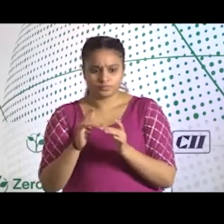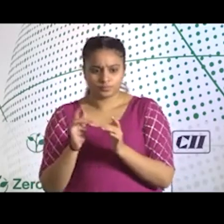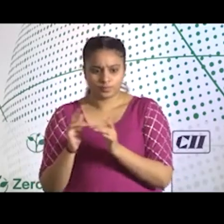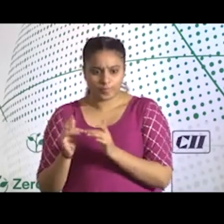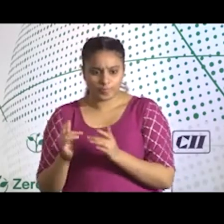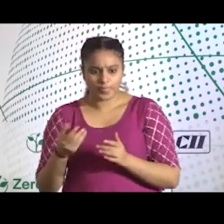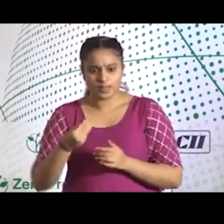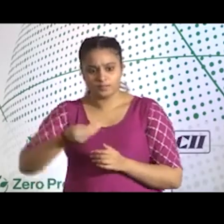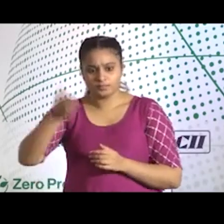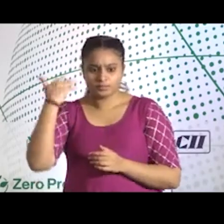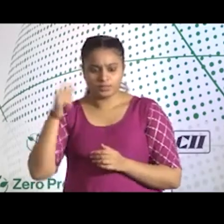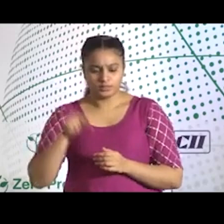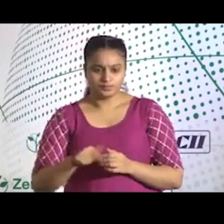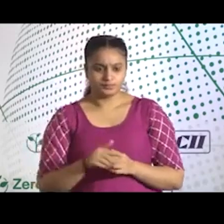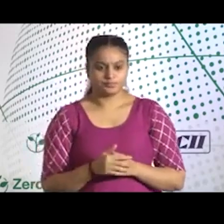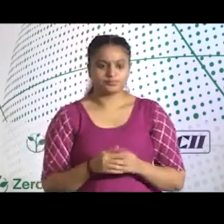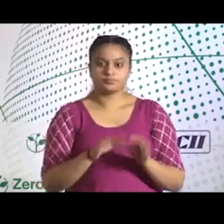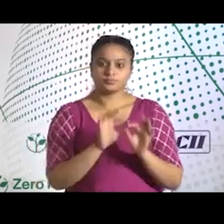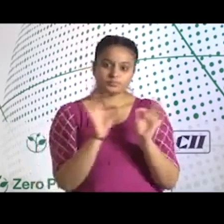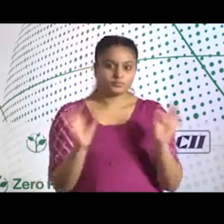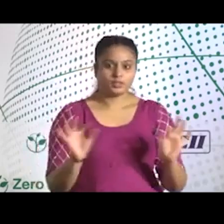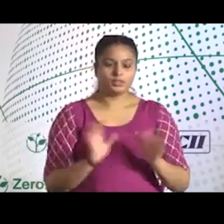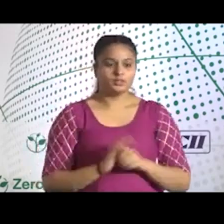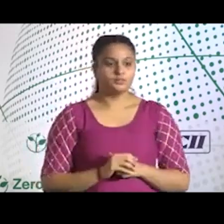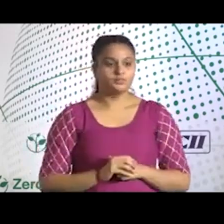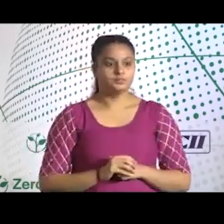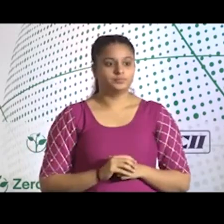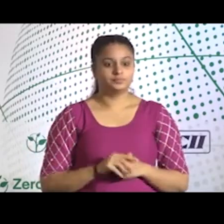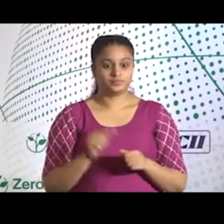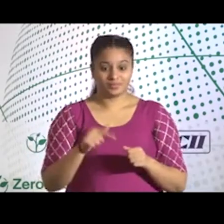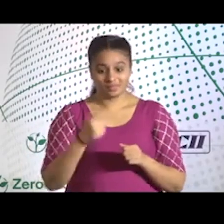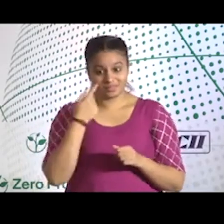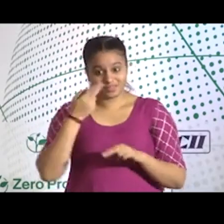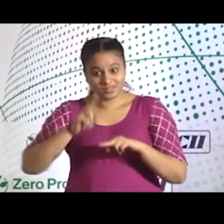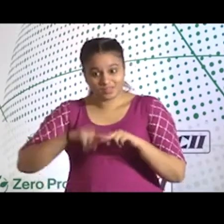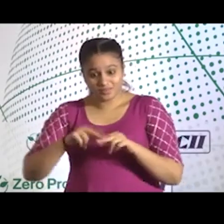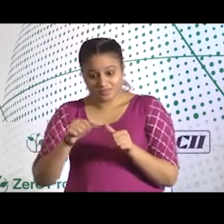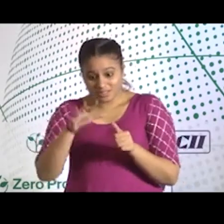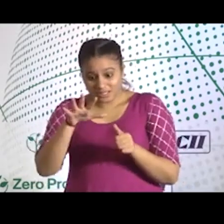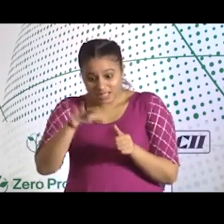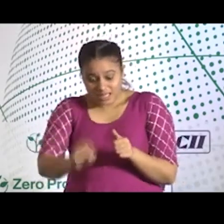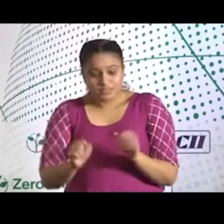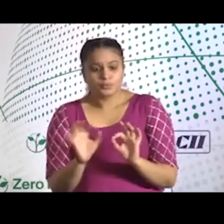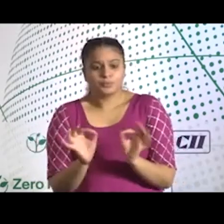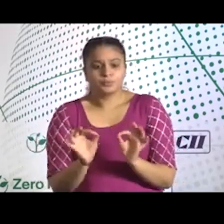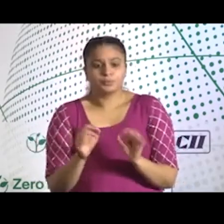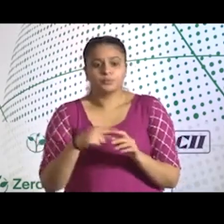the simple answer was go to our intranet and you find everything. And if the internet is not accessible, then what are you pointing me to?